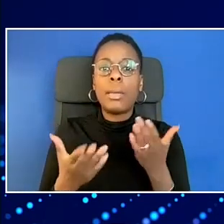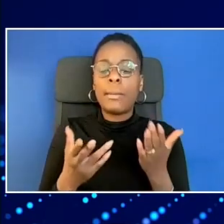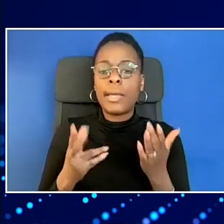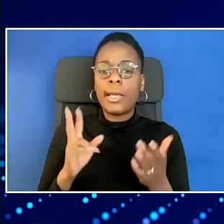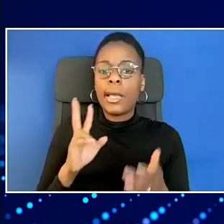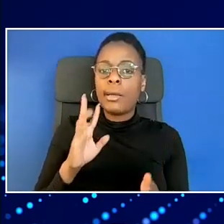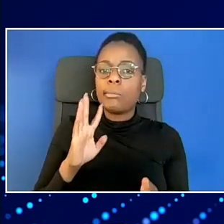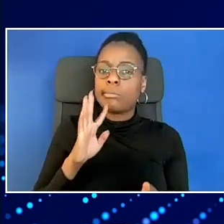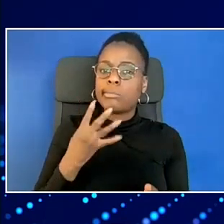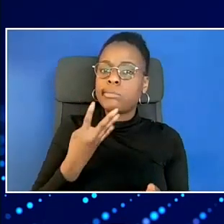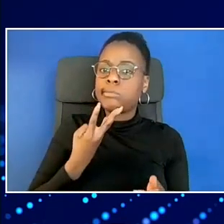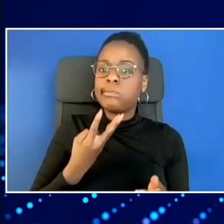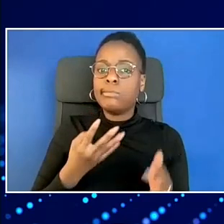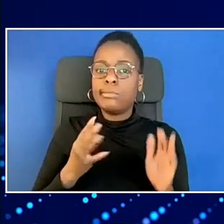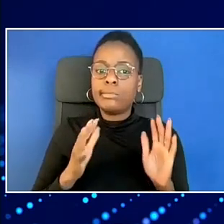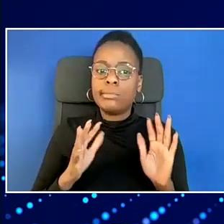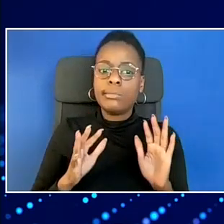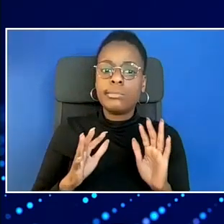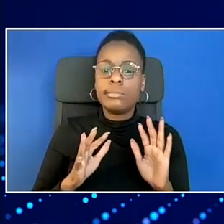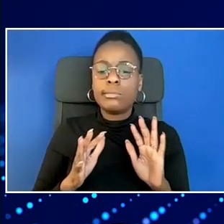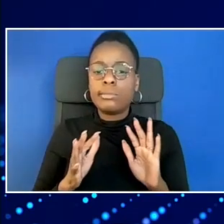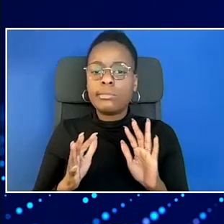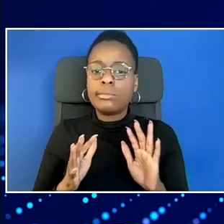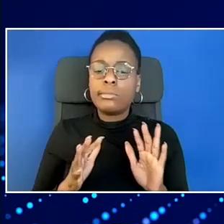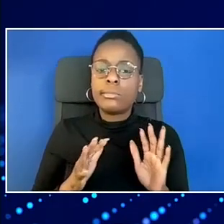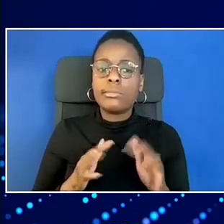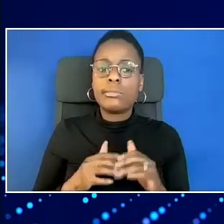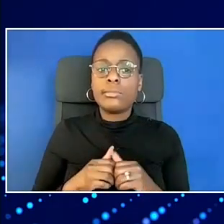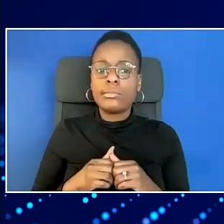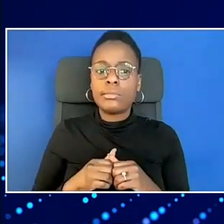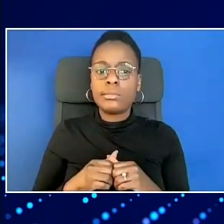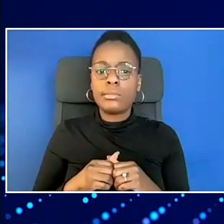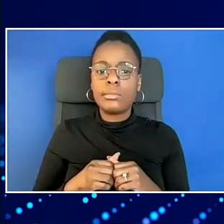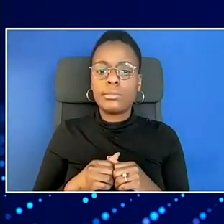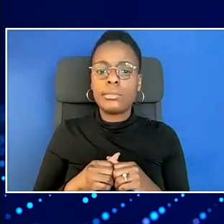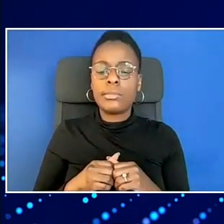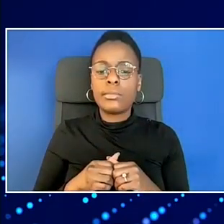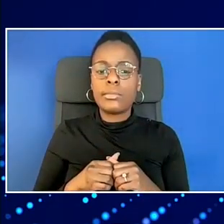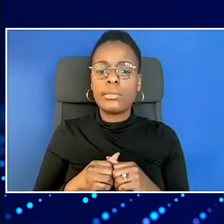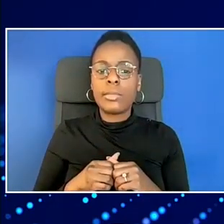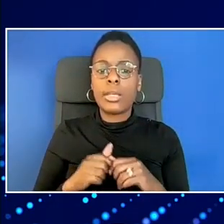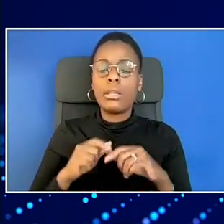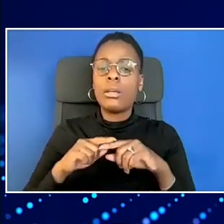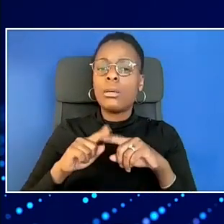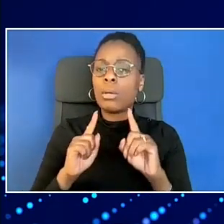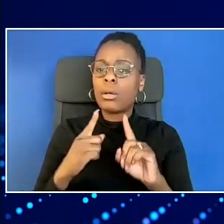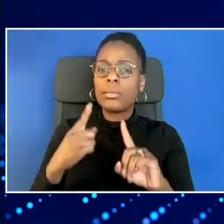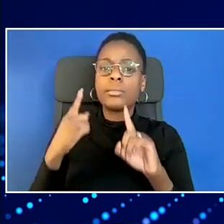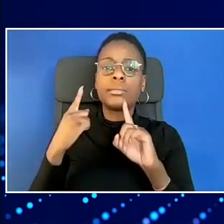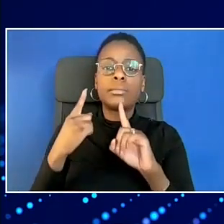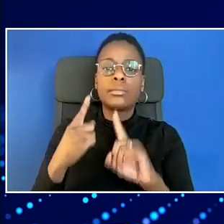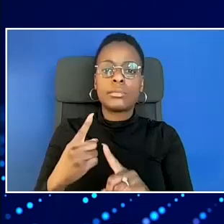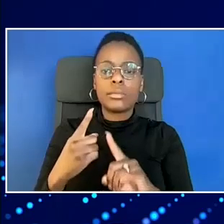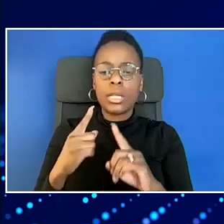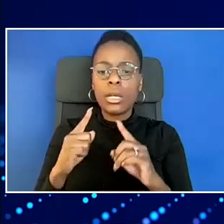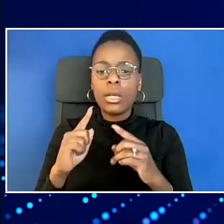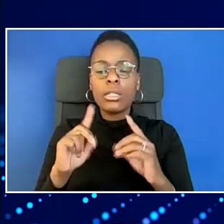without enough care there. But the range of things that the Department is concerned about include